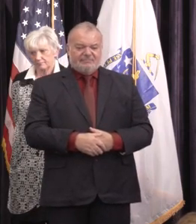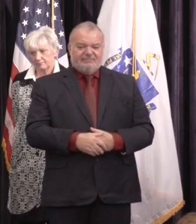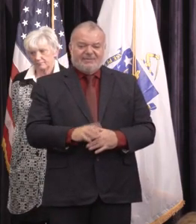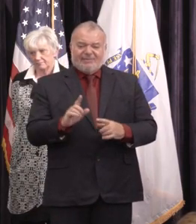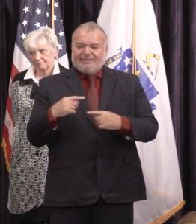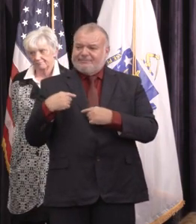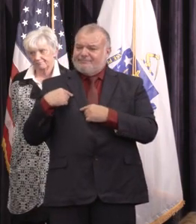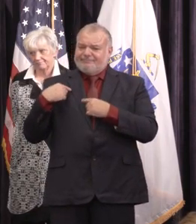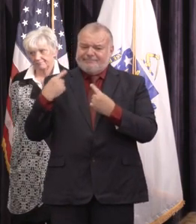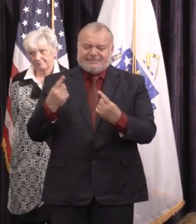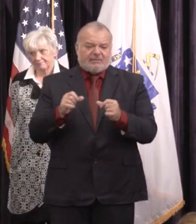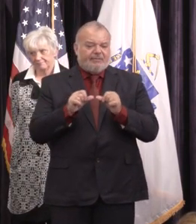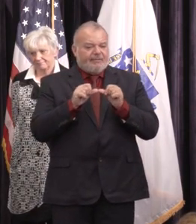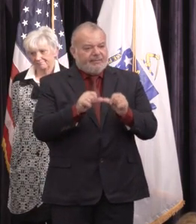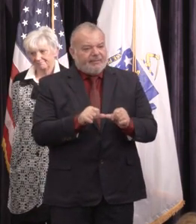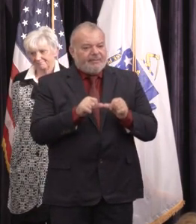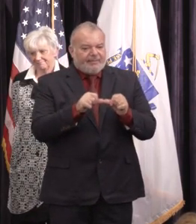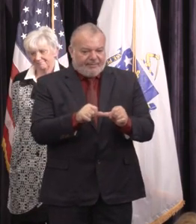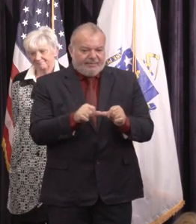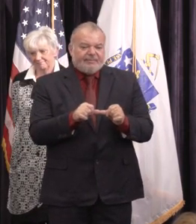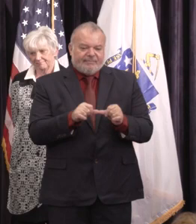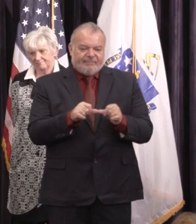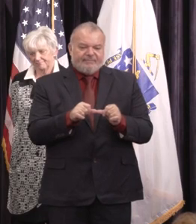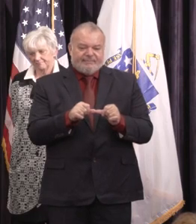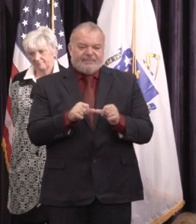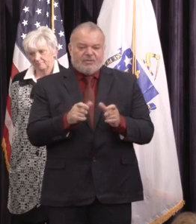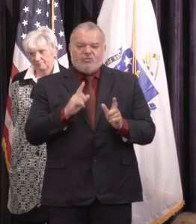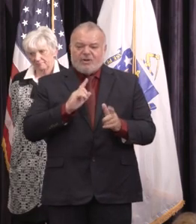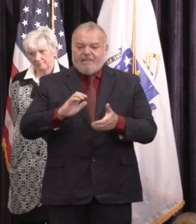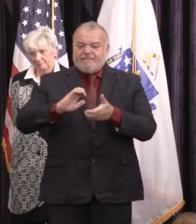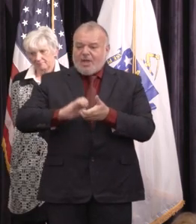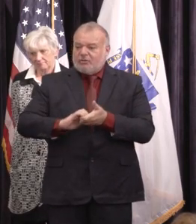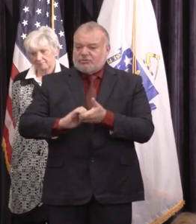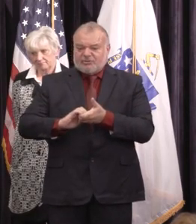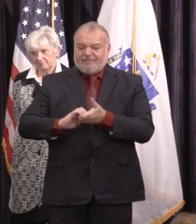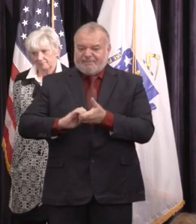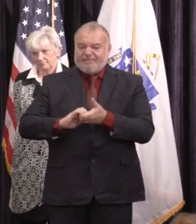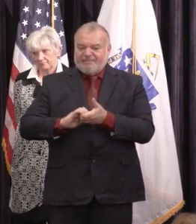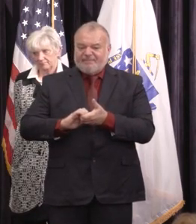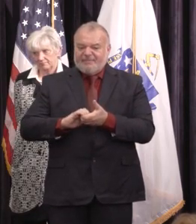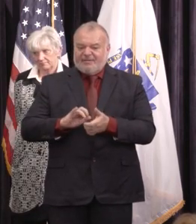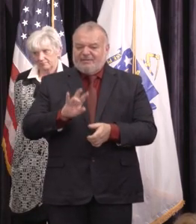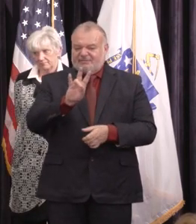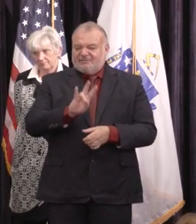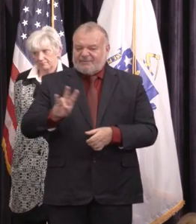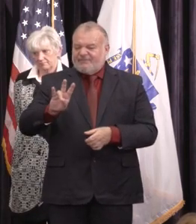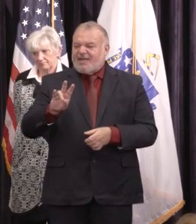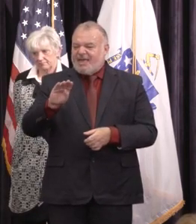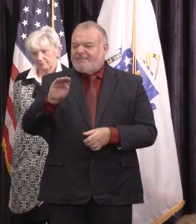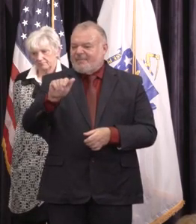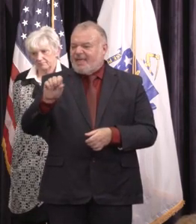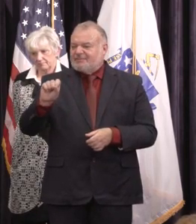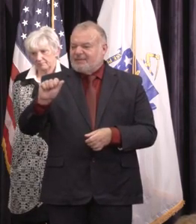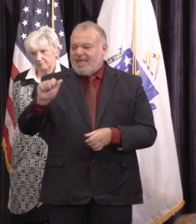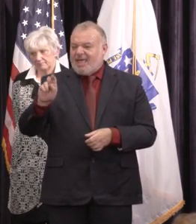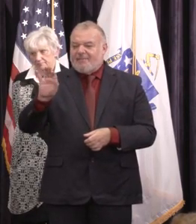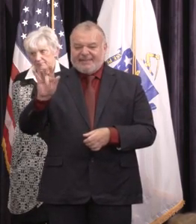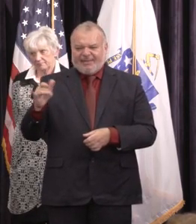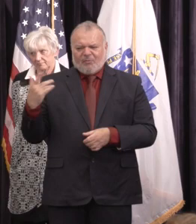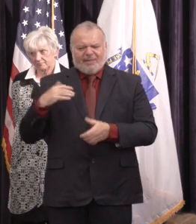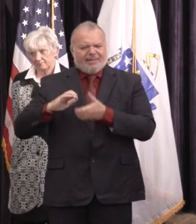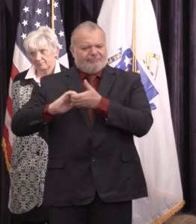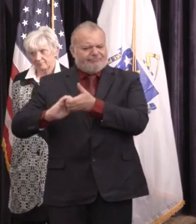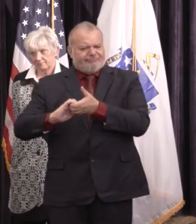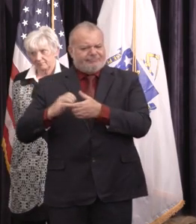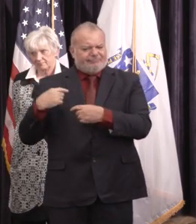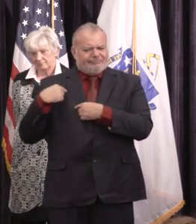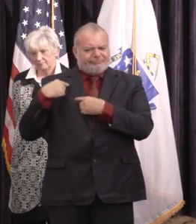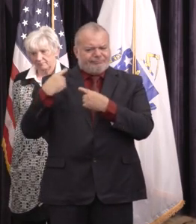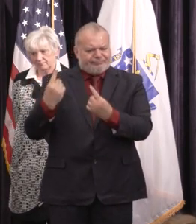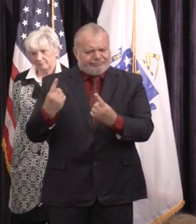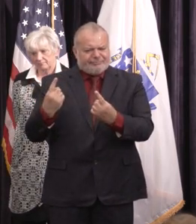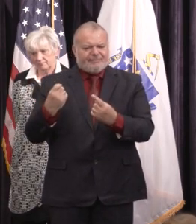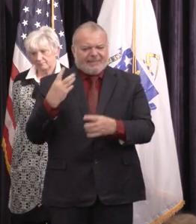now MassAbility. For many years Viability has worked closely with the State of Massachusetts.